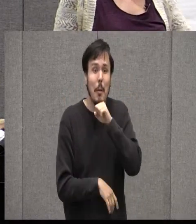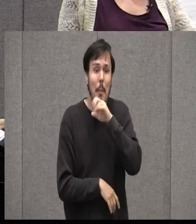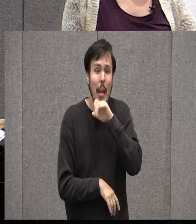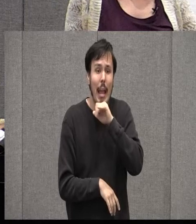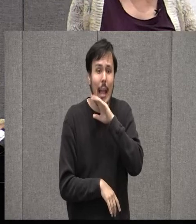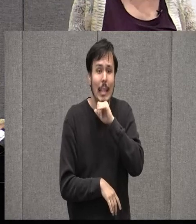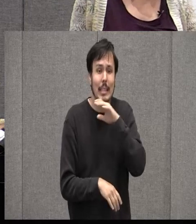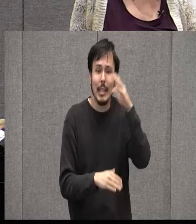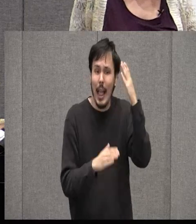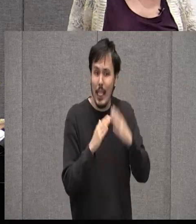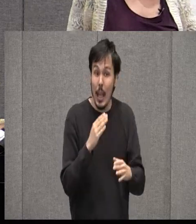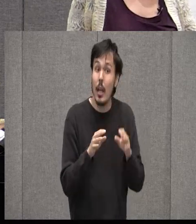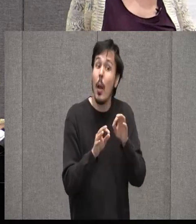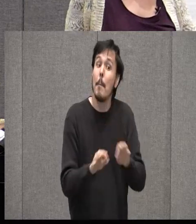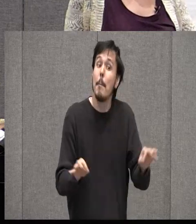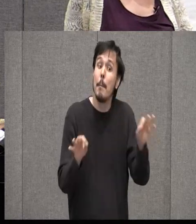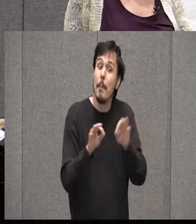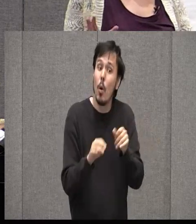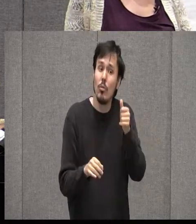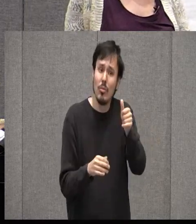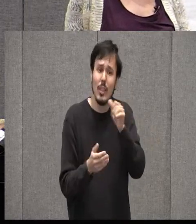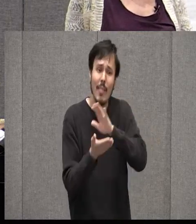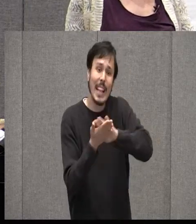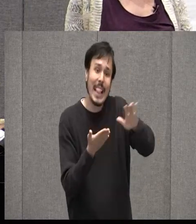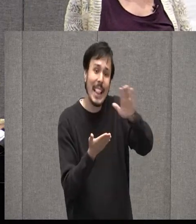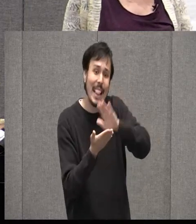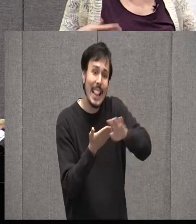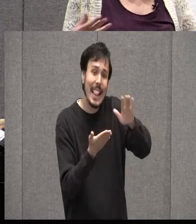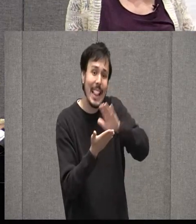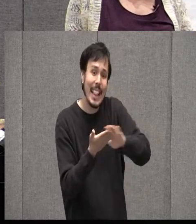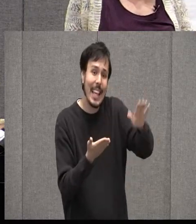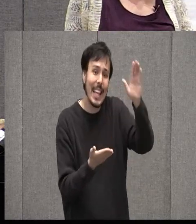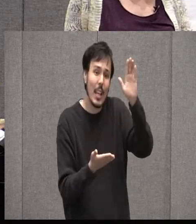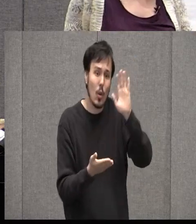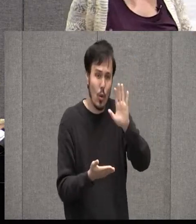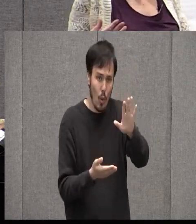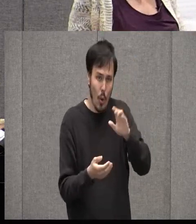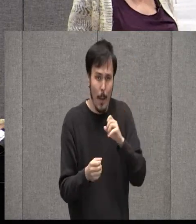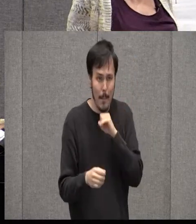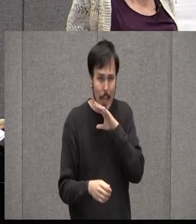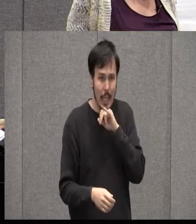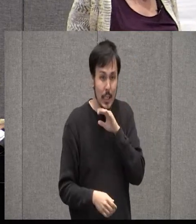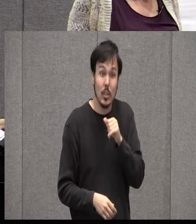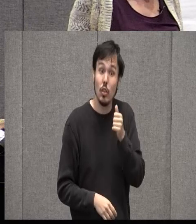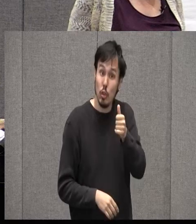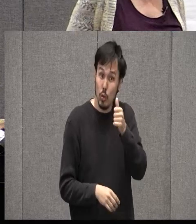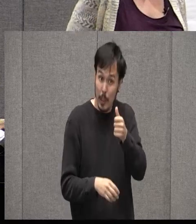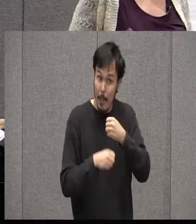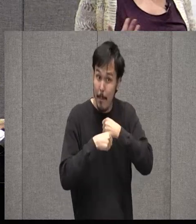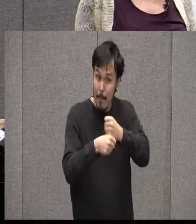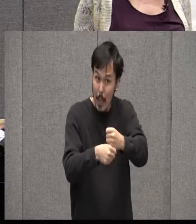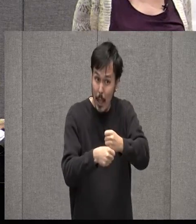It's important that you always clean up your messes. You made them, you should clean them. Absolutely. - And I just wanted